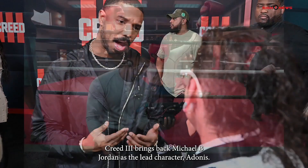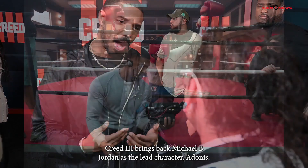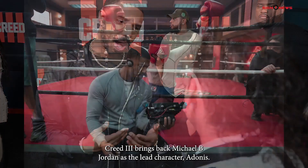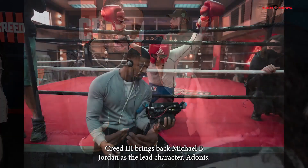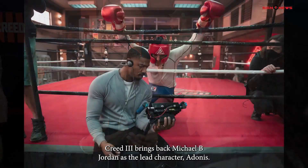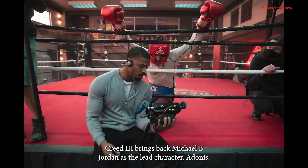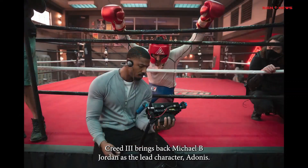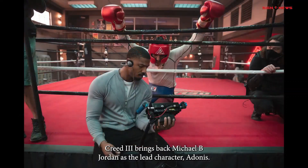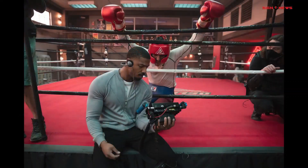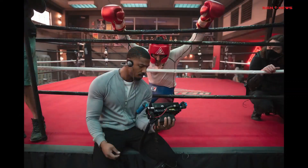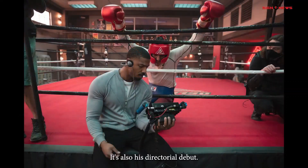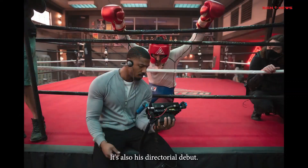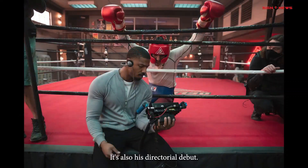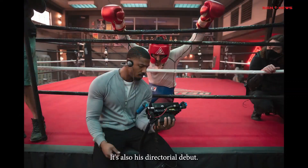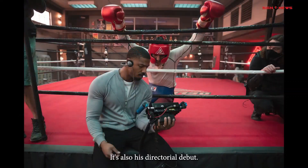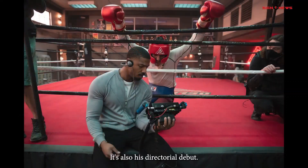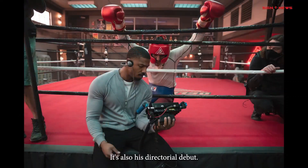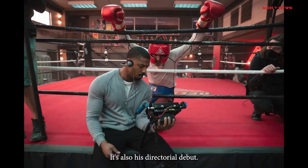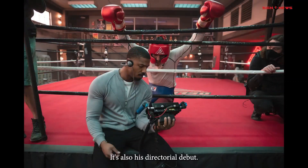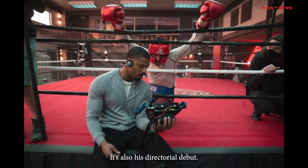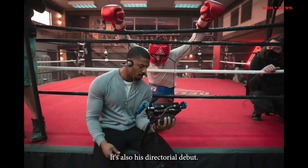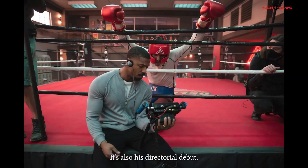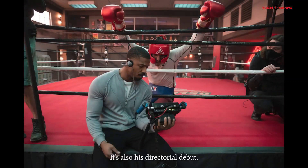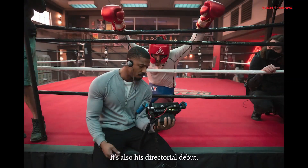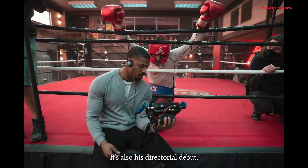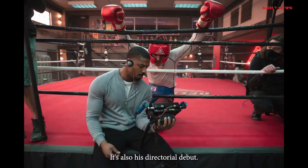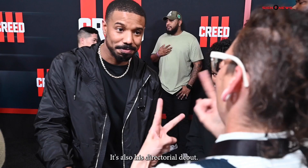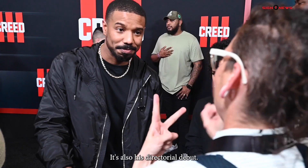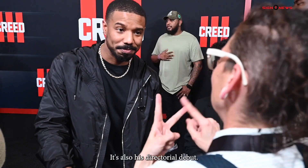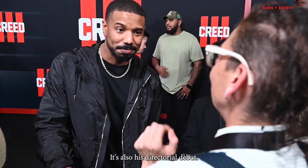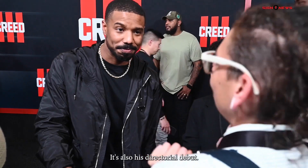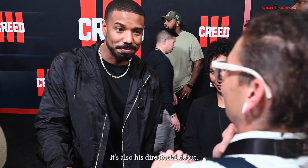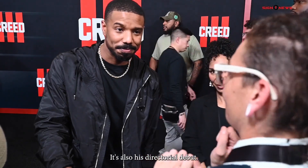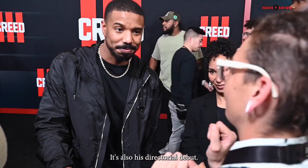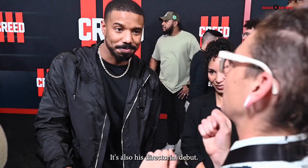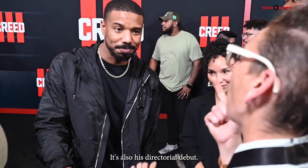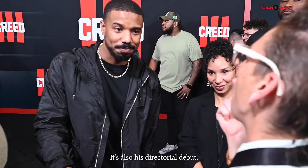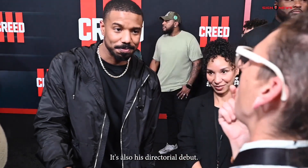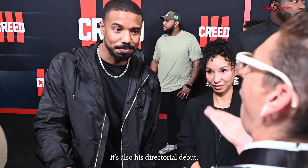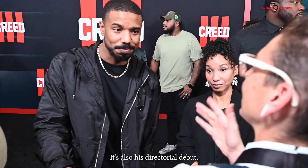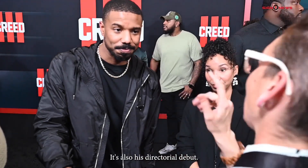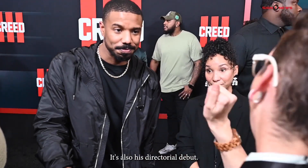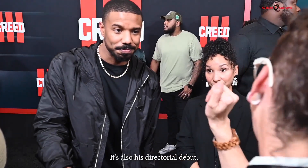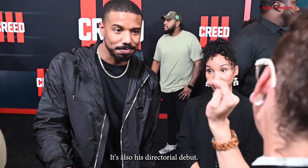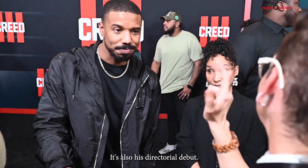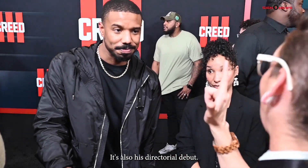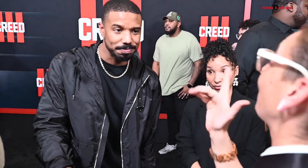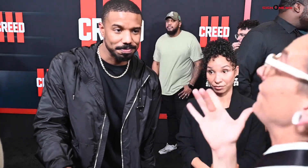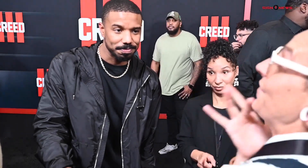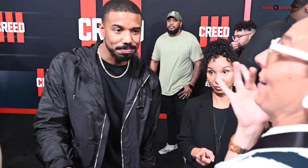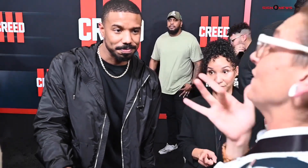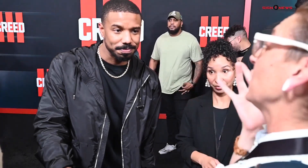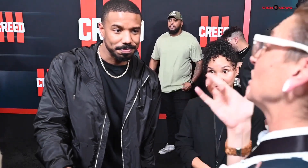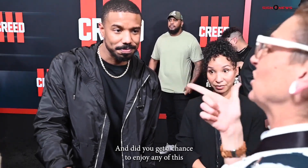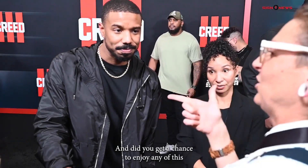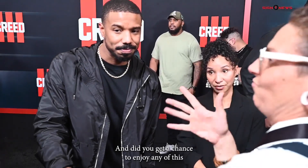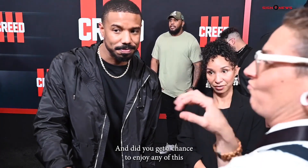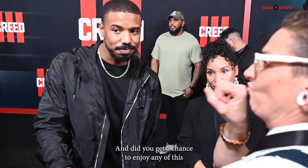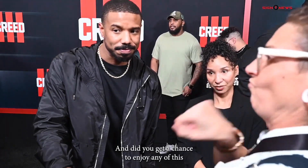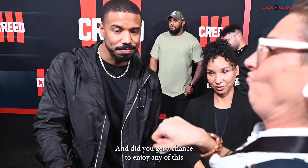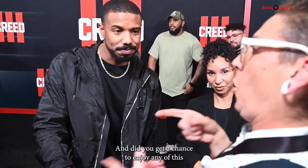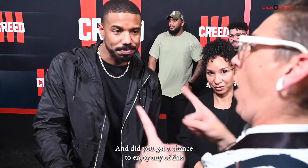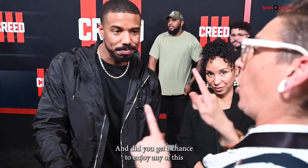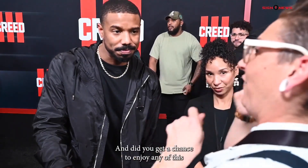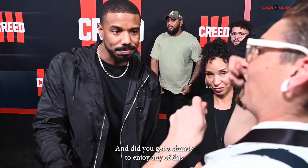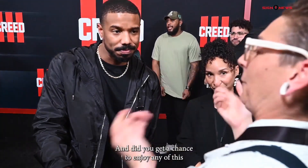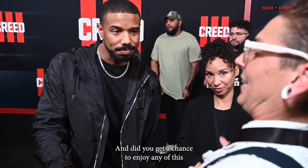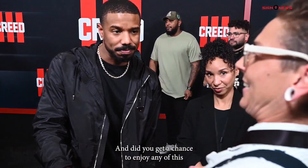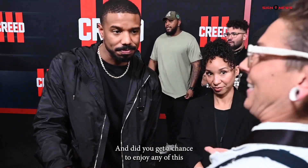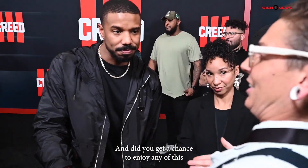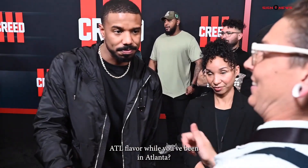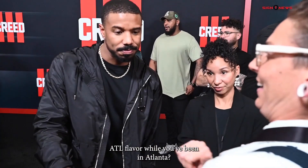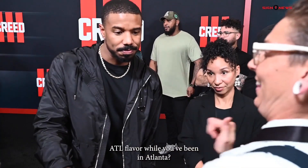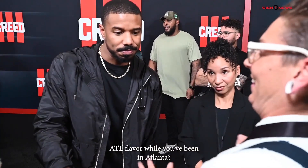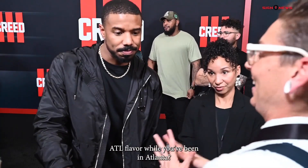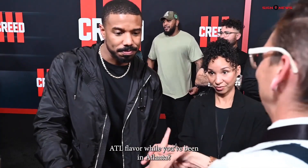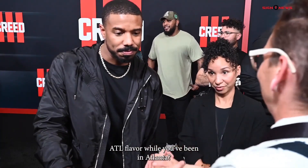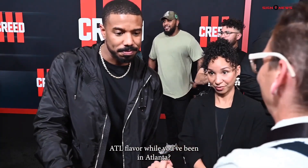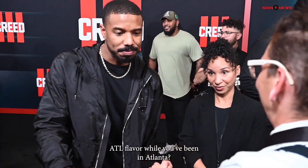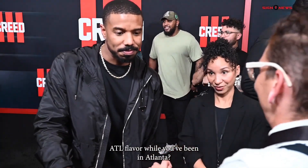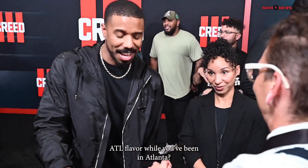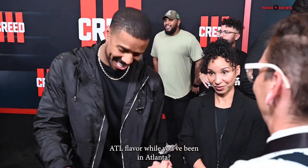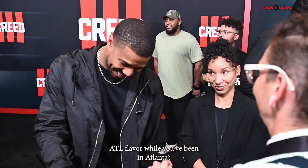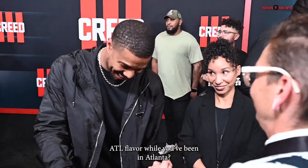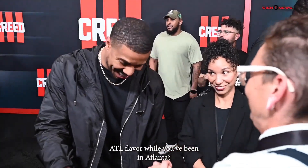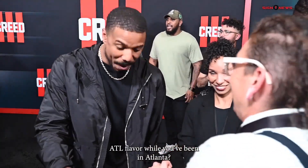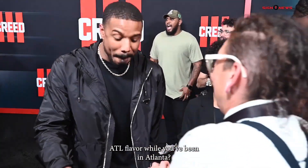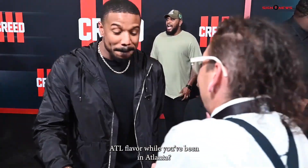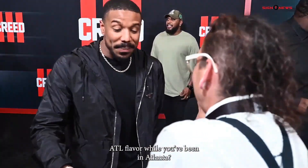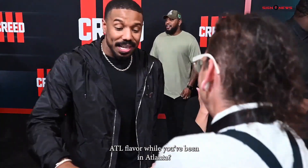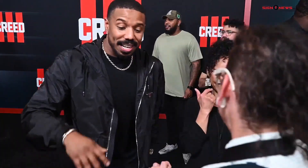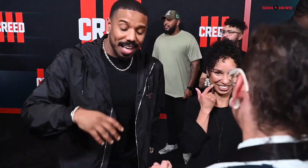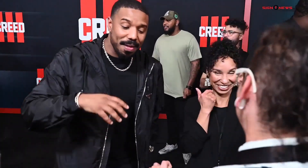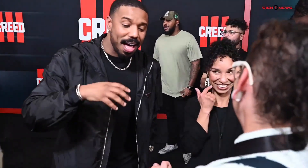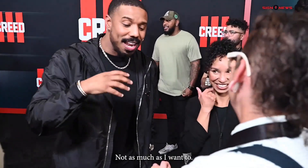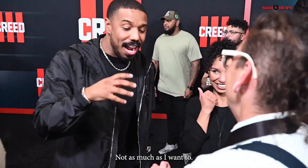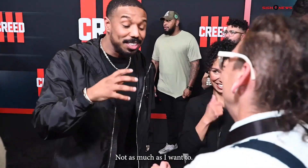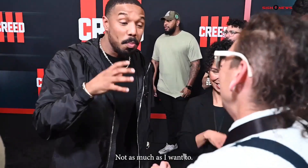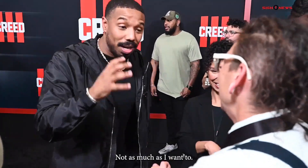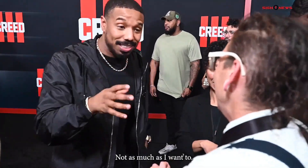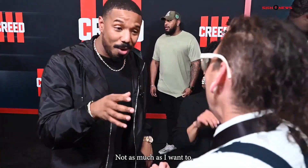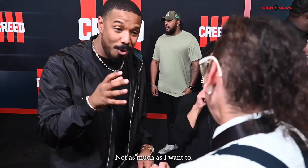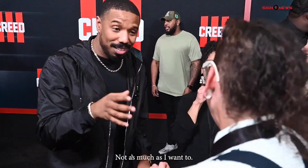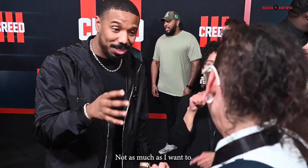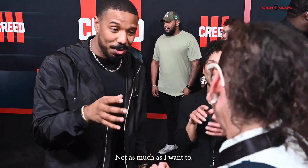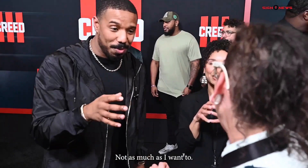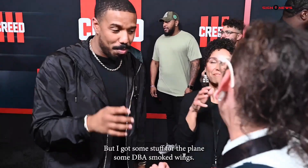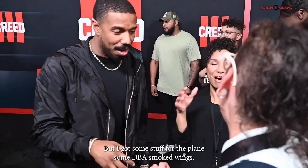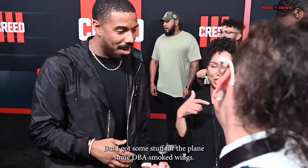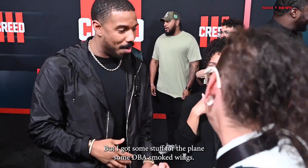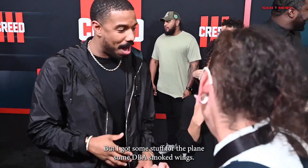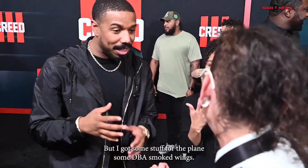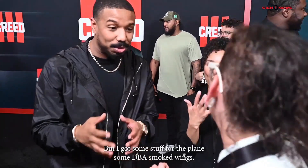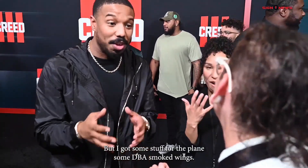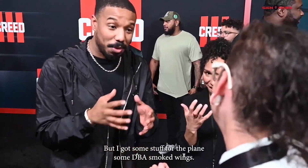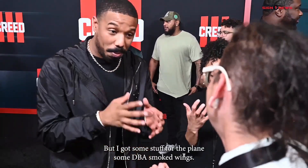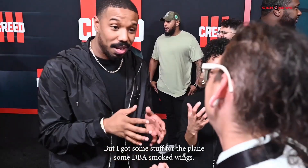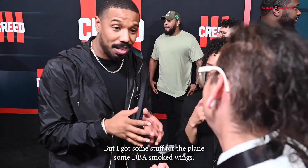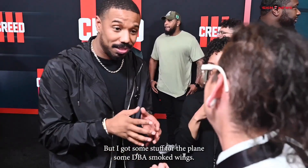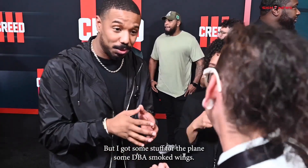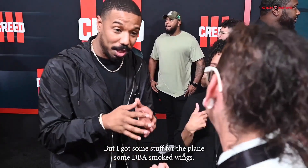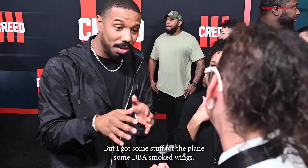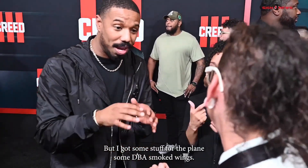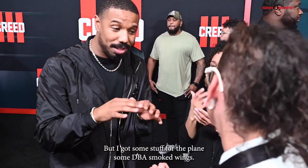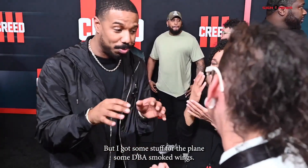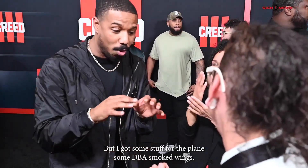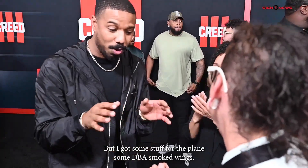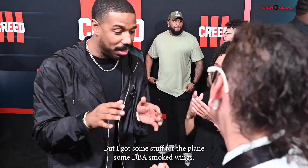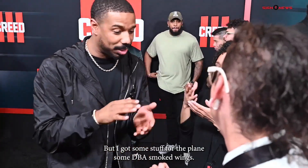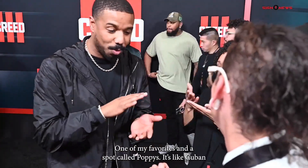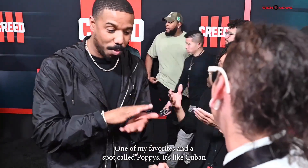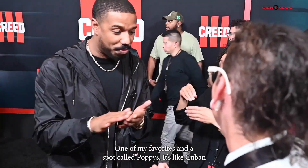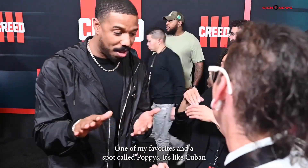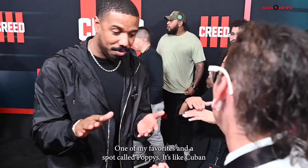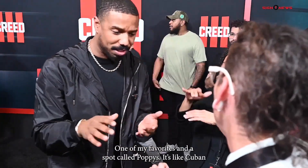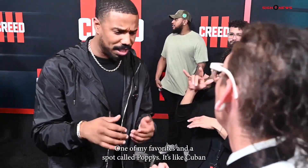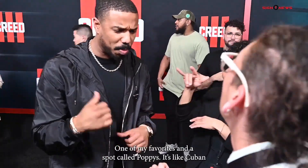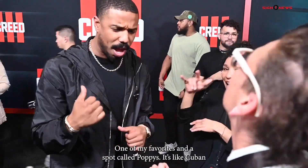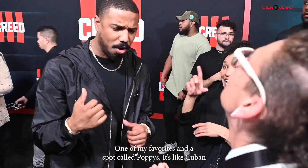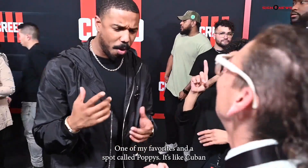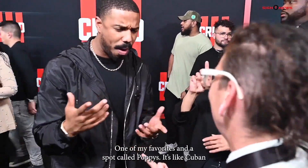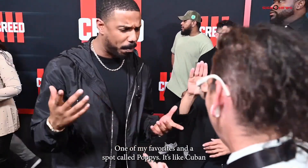opens in theaters on Friday, March 3 are you going to go see it let us know two Ohio men